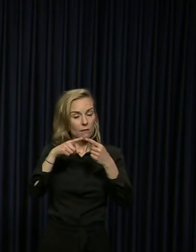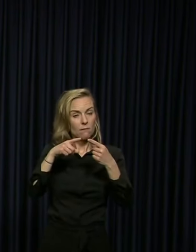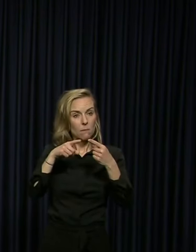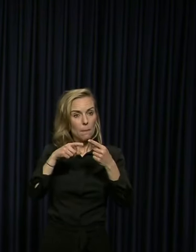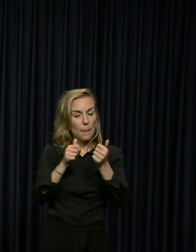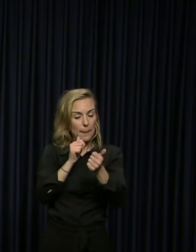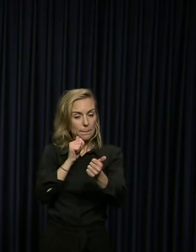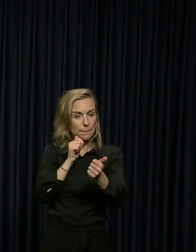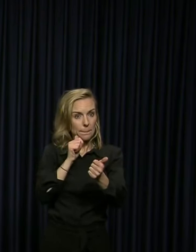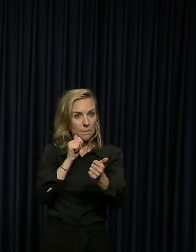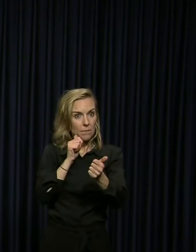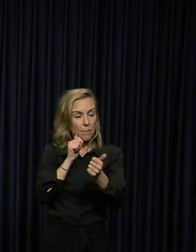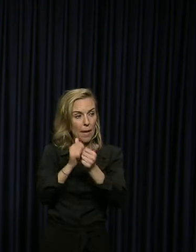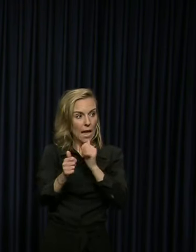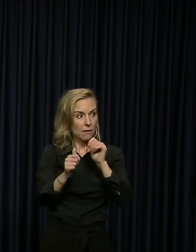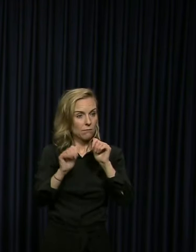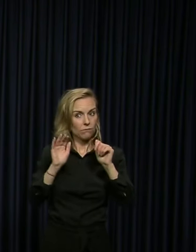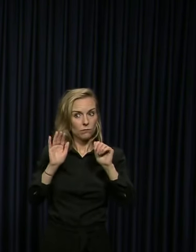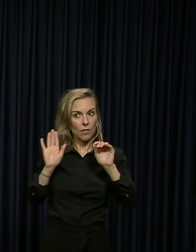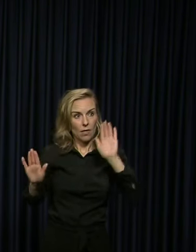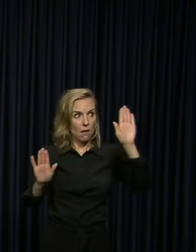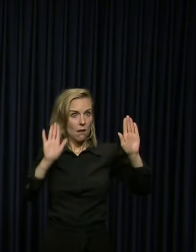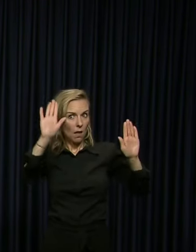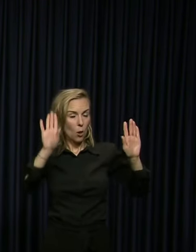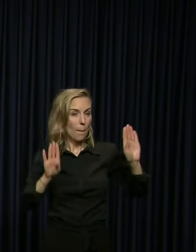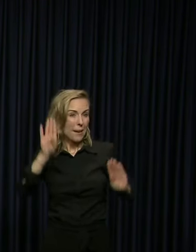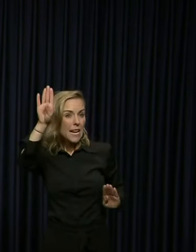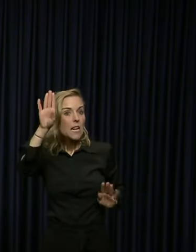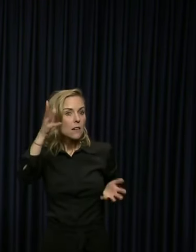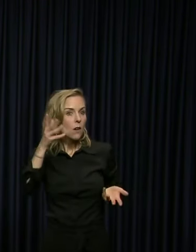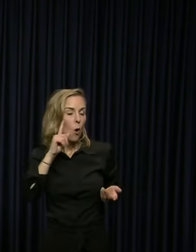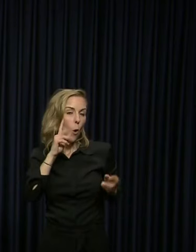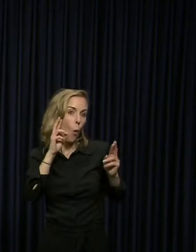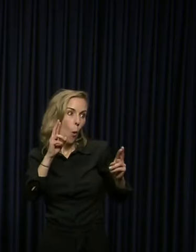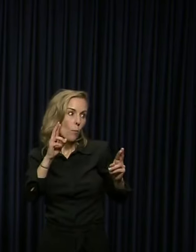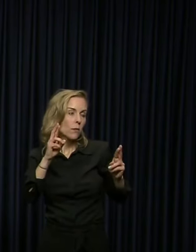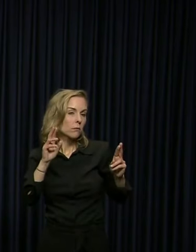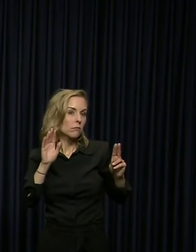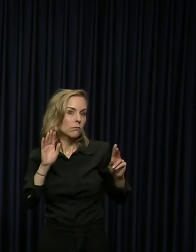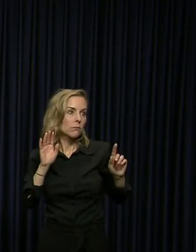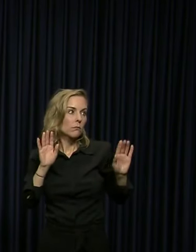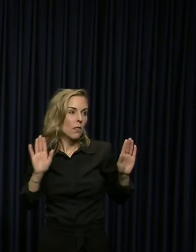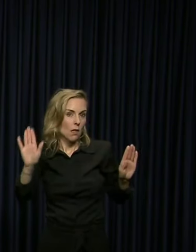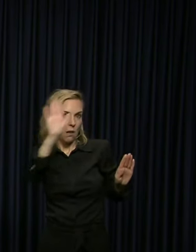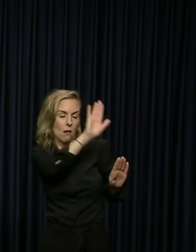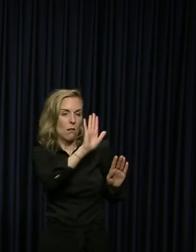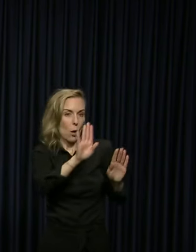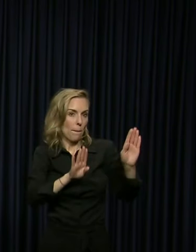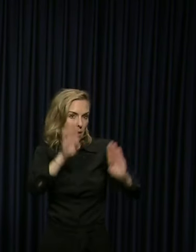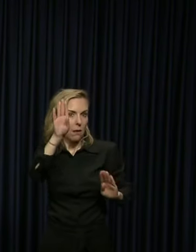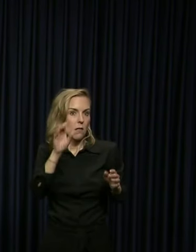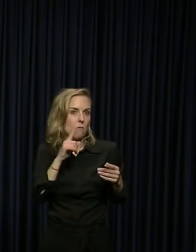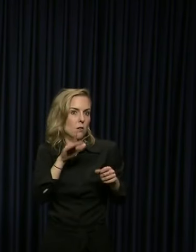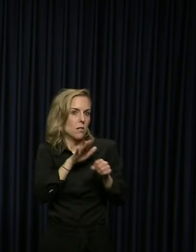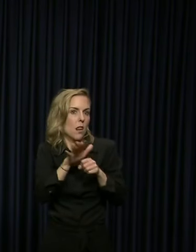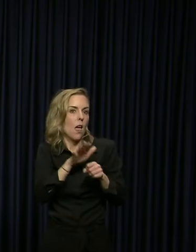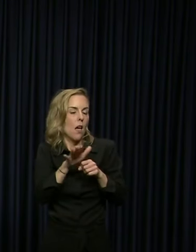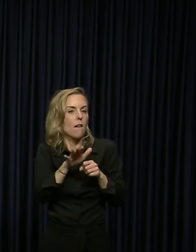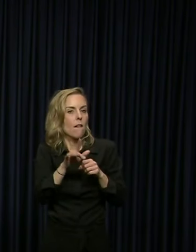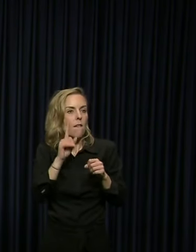ON HAND, AND MAY HAVE PERSONNEL THAT NORMALLY WORKS THERE. AND SO IF FOLKS ARE SEEING OR HEARING ABOUT THIS, IT'S A GOOD